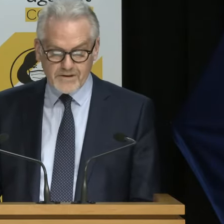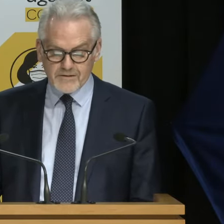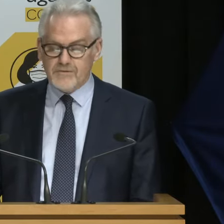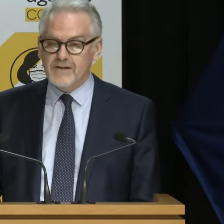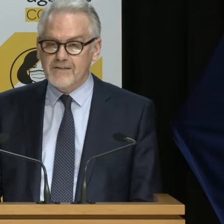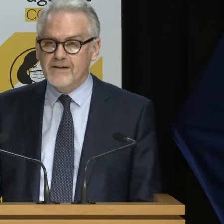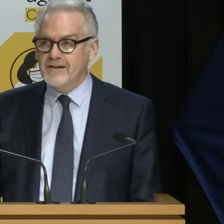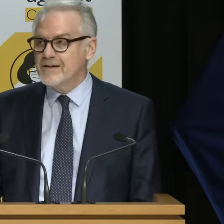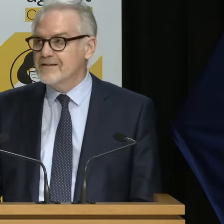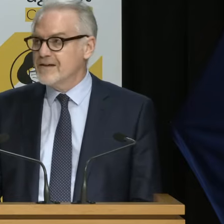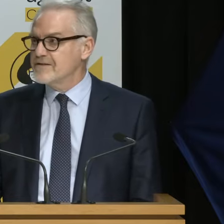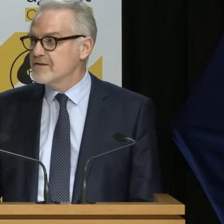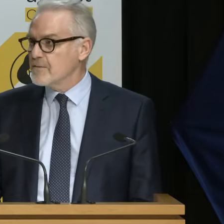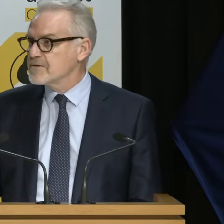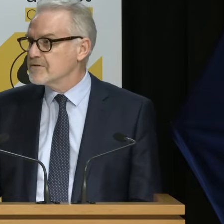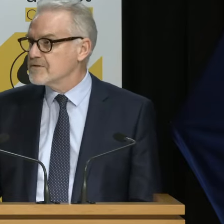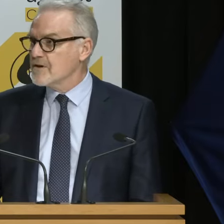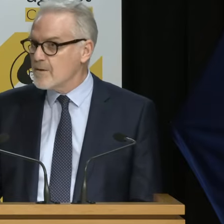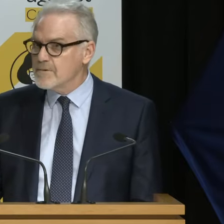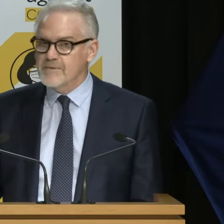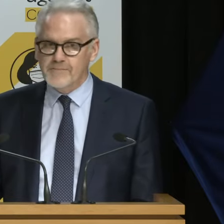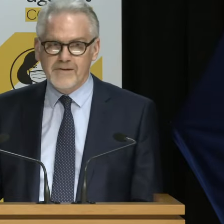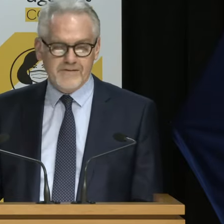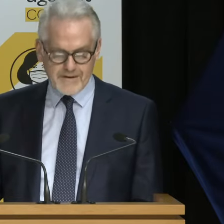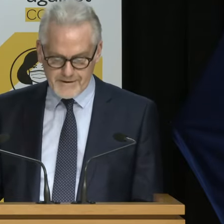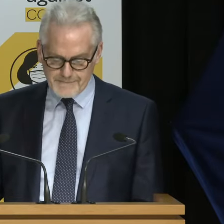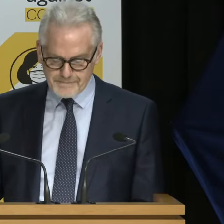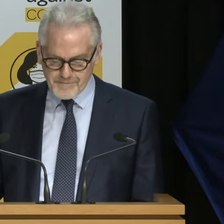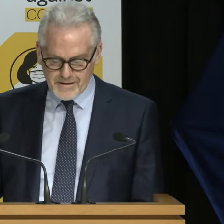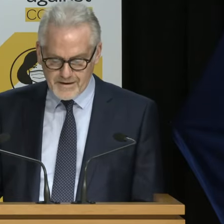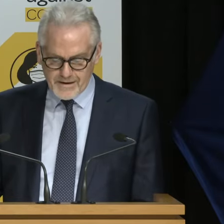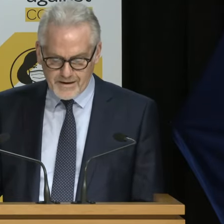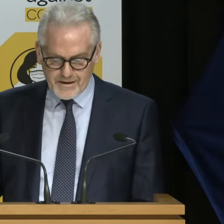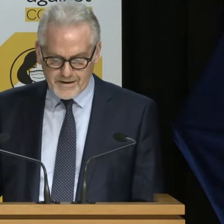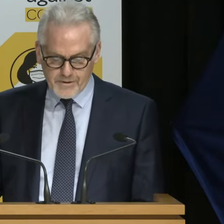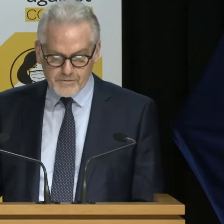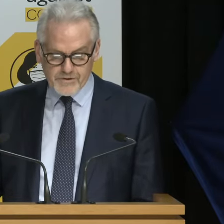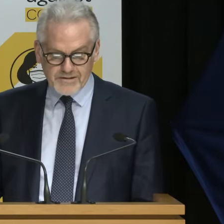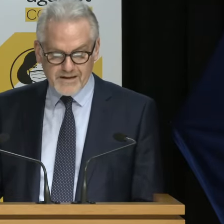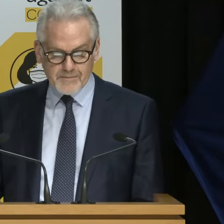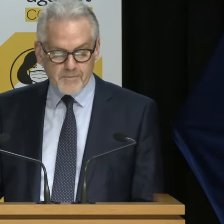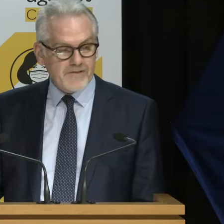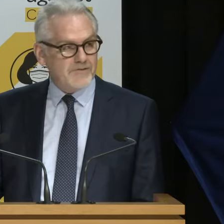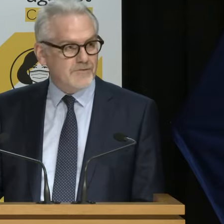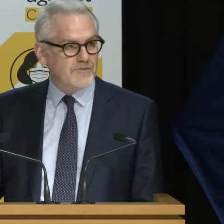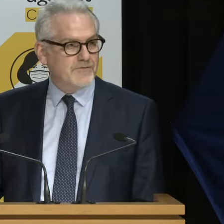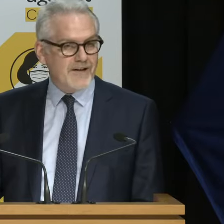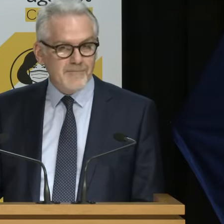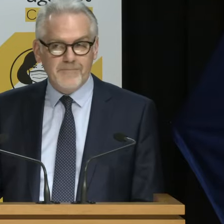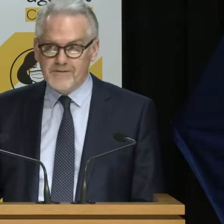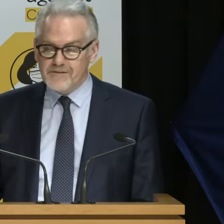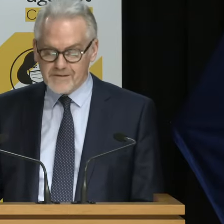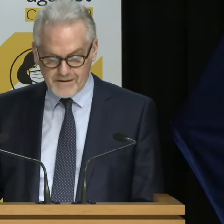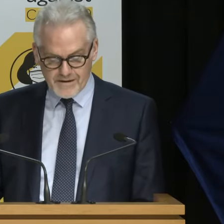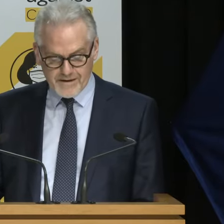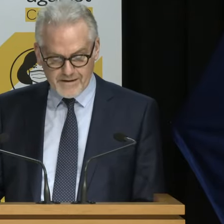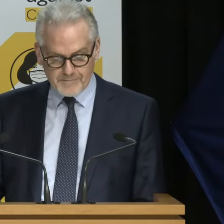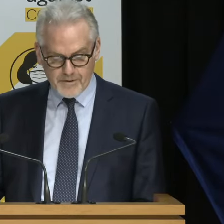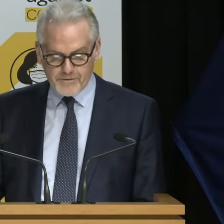tests. Although PCI will continue to